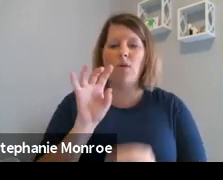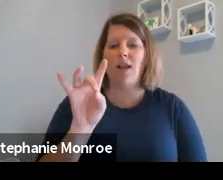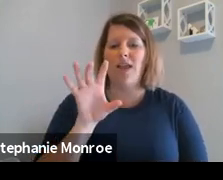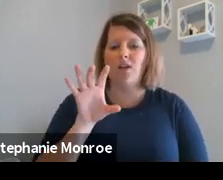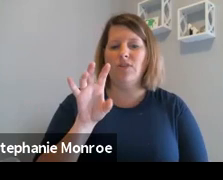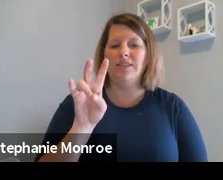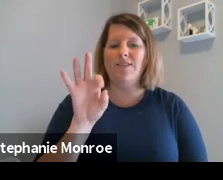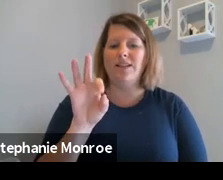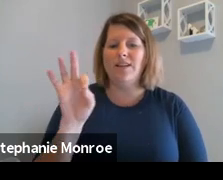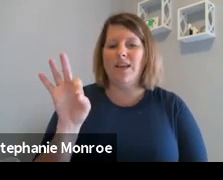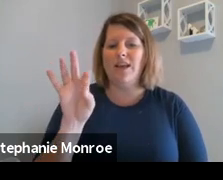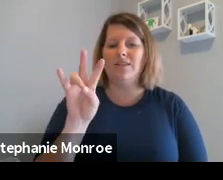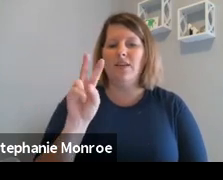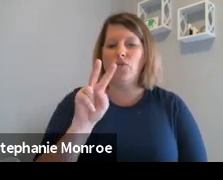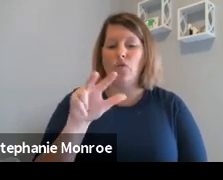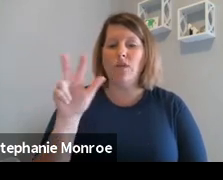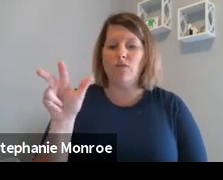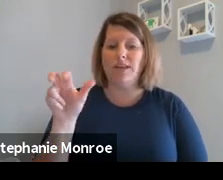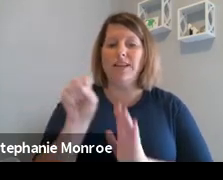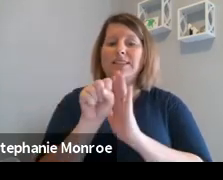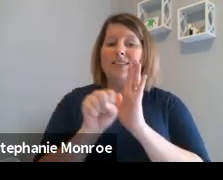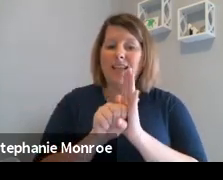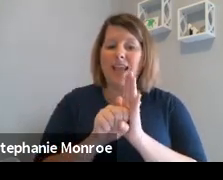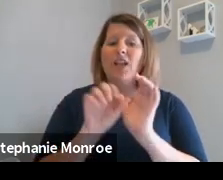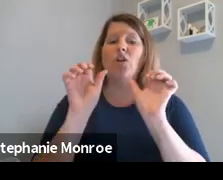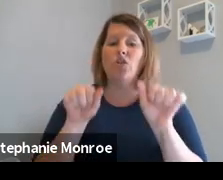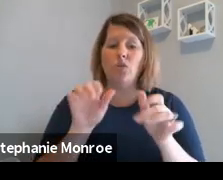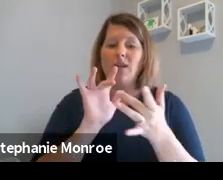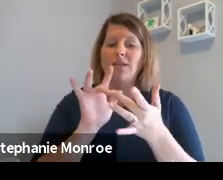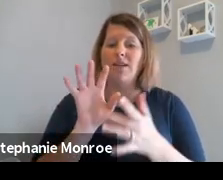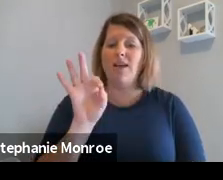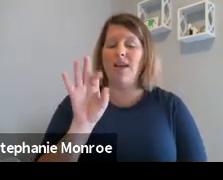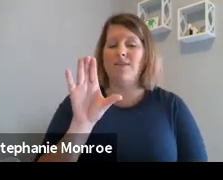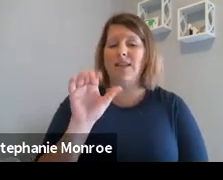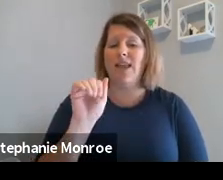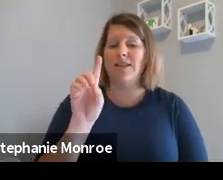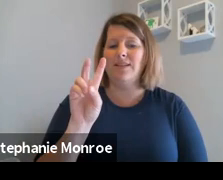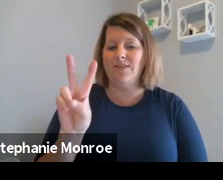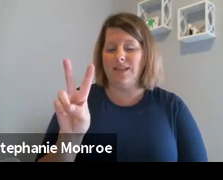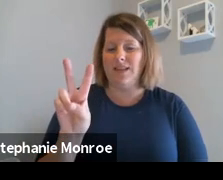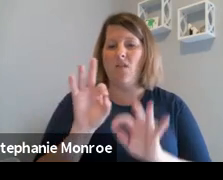At the state level, you can call the Florida Coalition Against Domestic Violence, which stands for the Florida Coalition Against Domestic Violence.